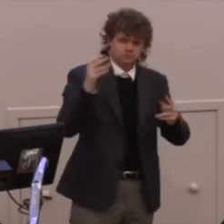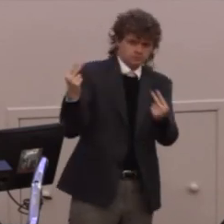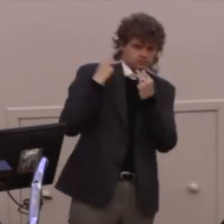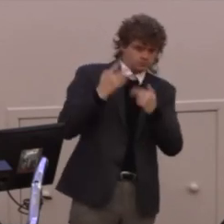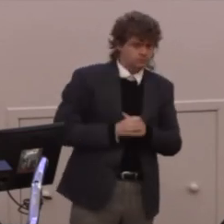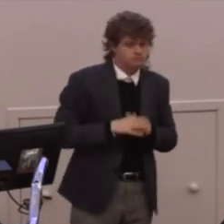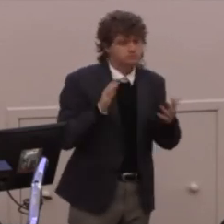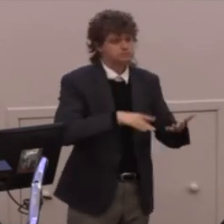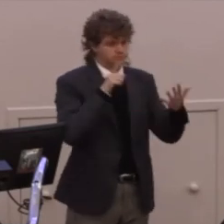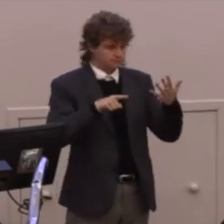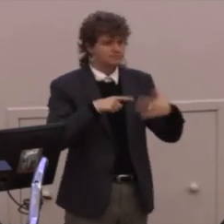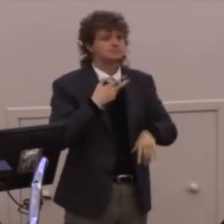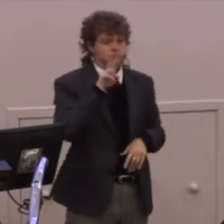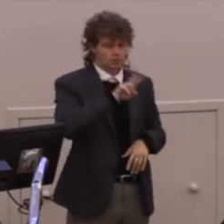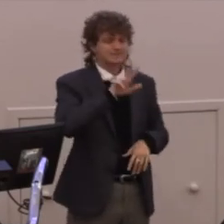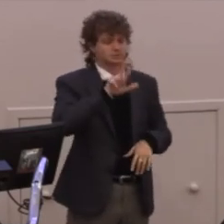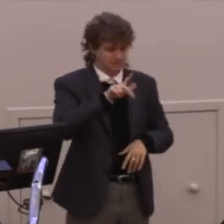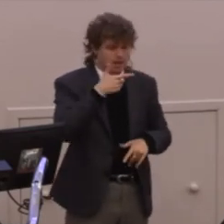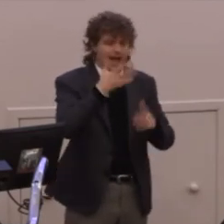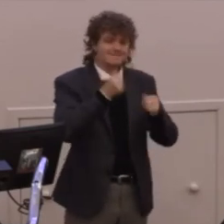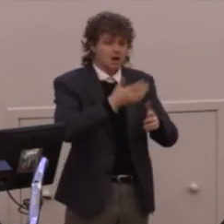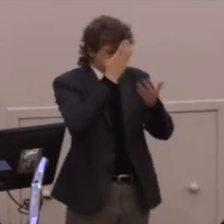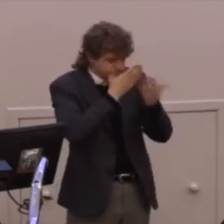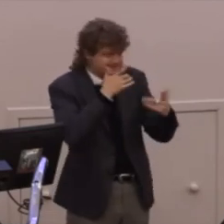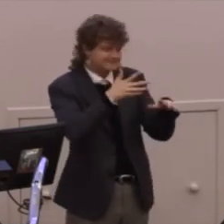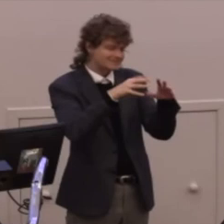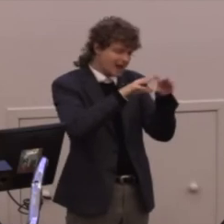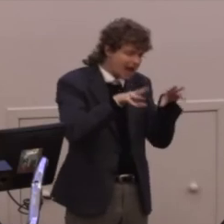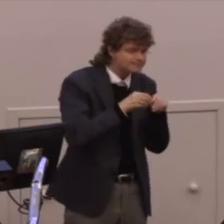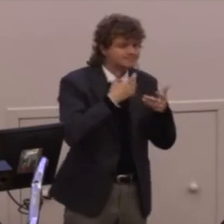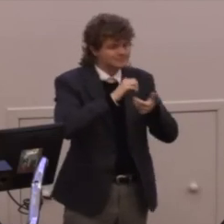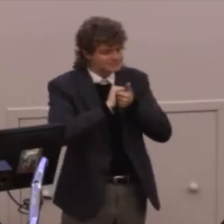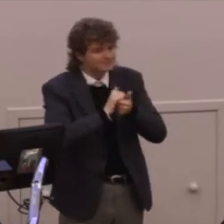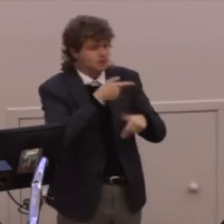Article 23, respect for home and the family. She should be allowed to see her children